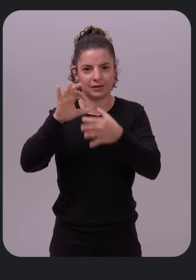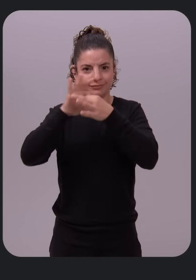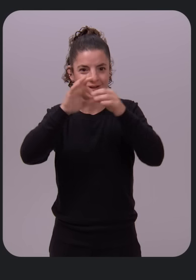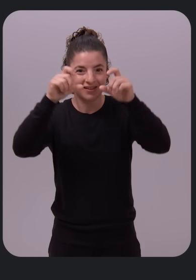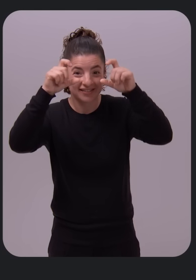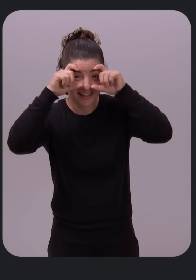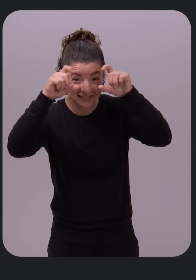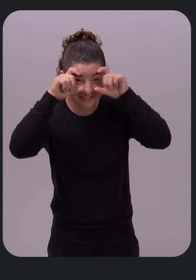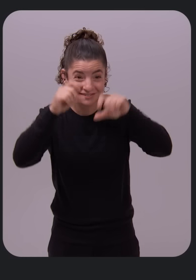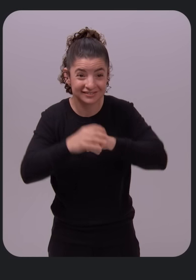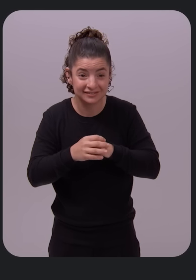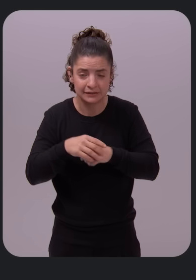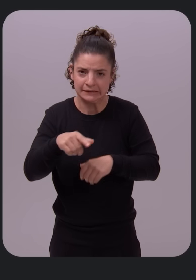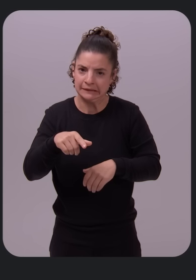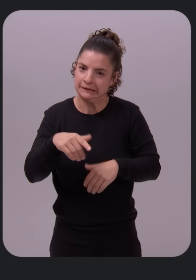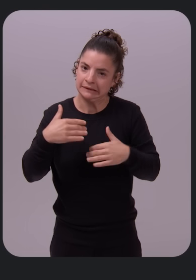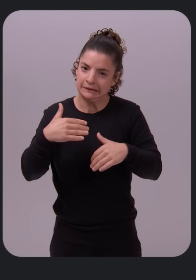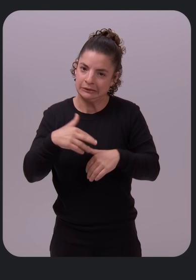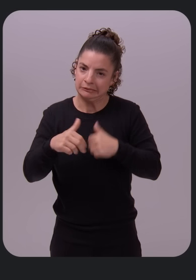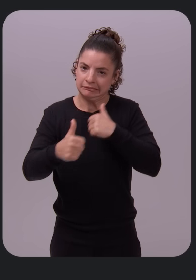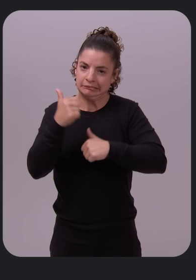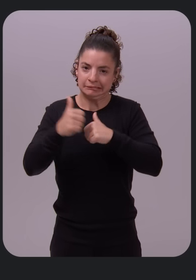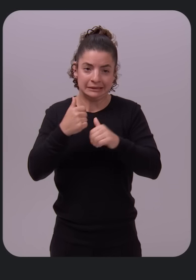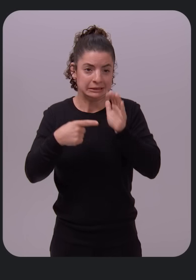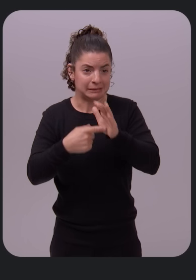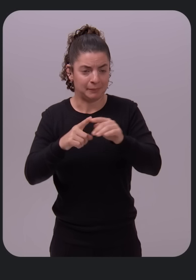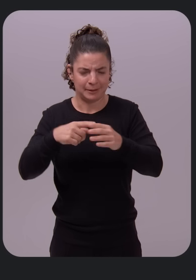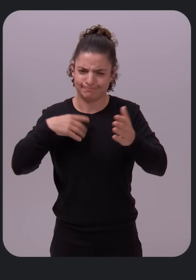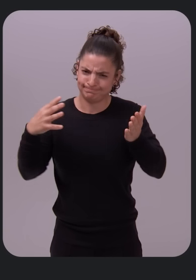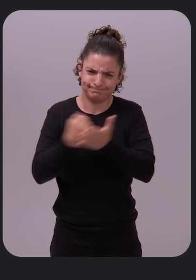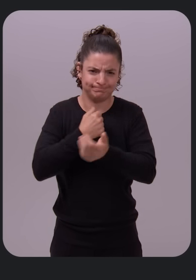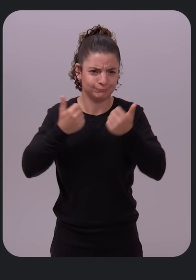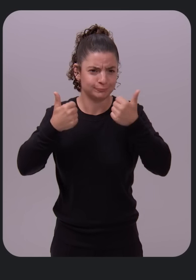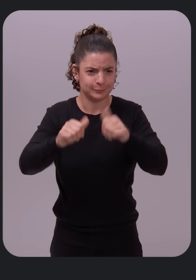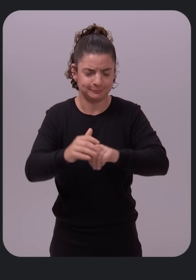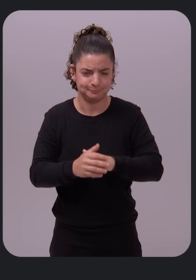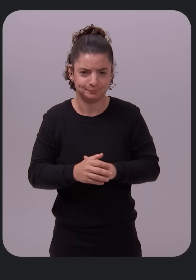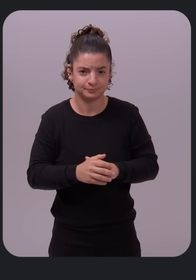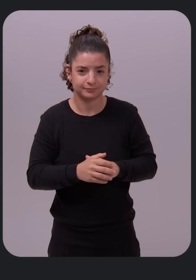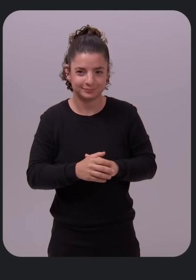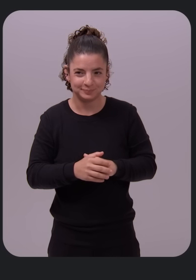This is a very risky demo, but we're going to give it a shot.